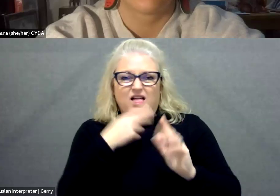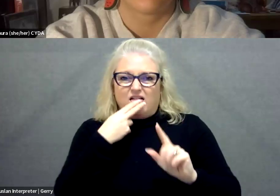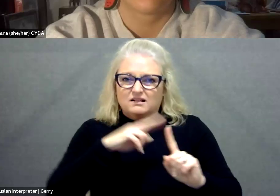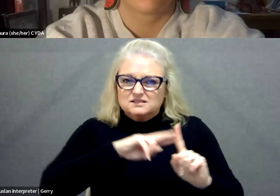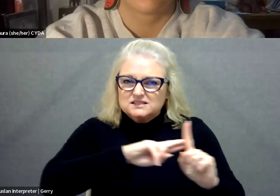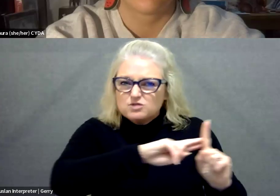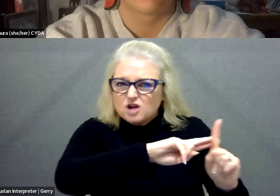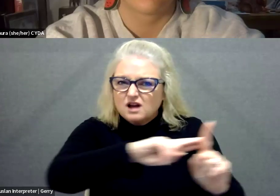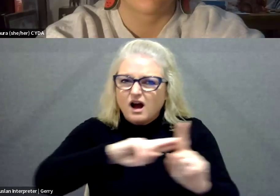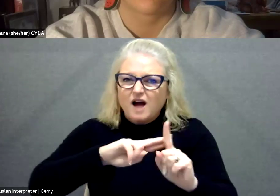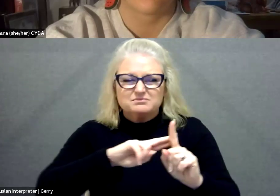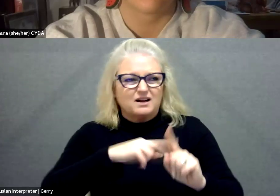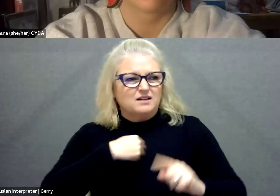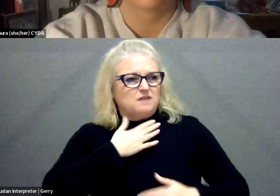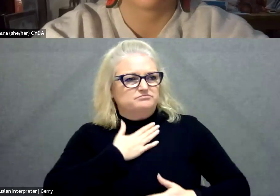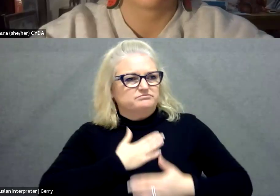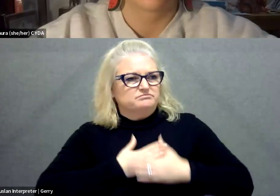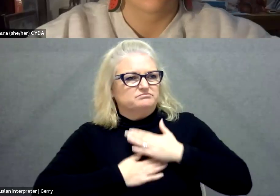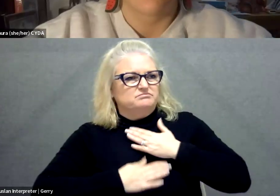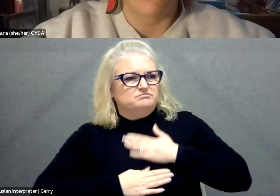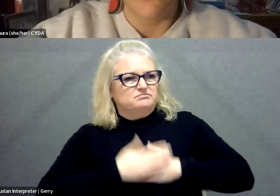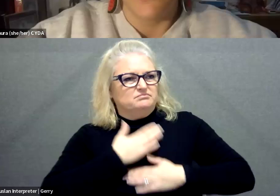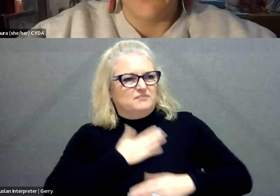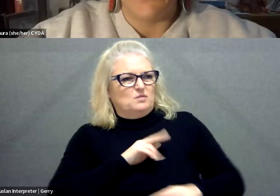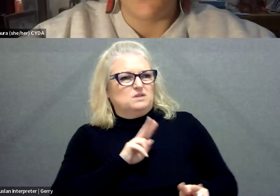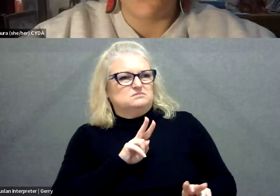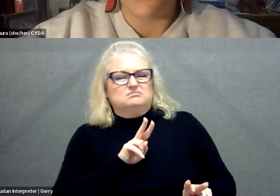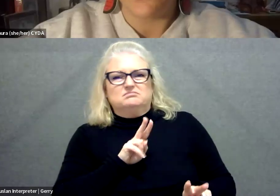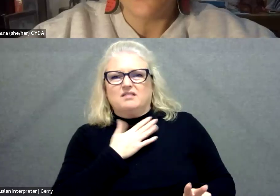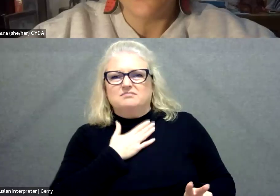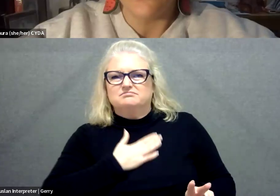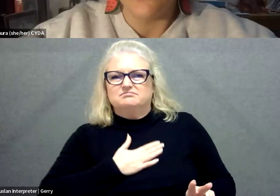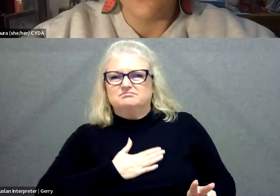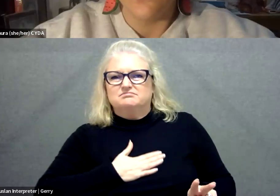more likely to internalise that and the way we feel about ourselves but the good news is that